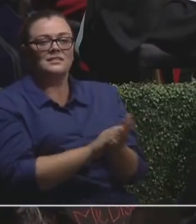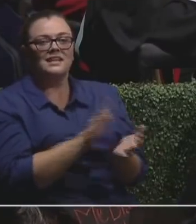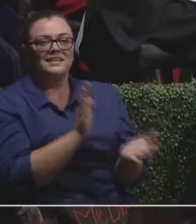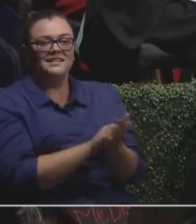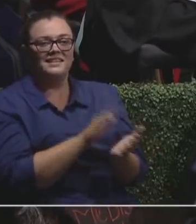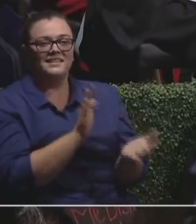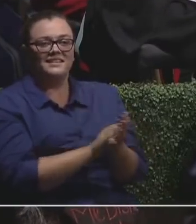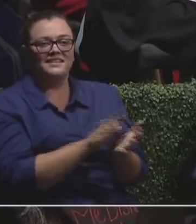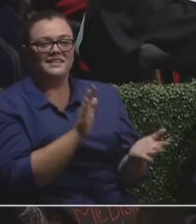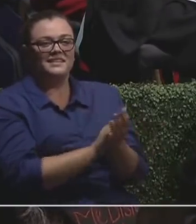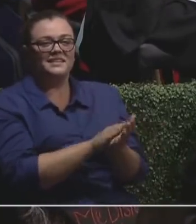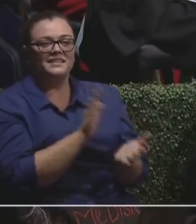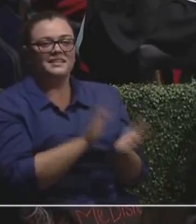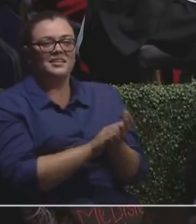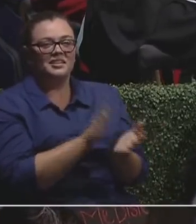CONGRATULATIONS.